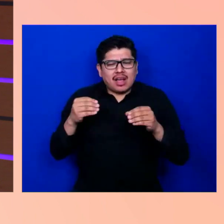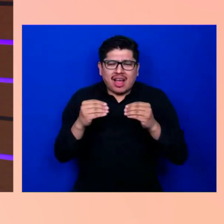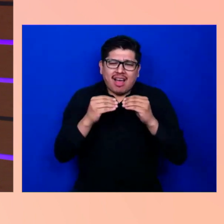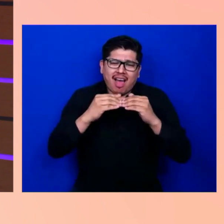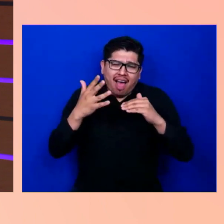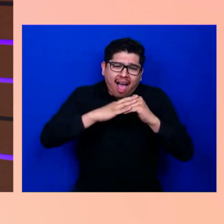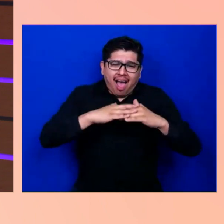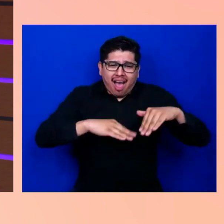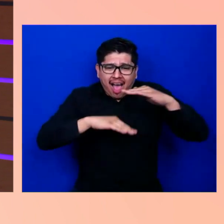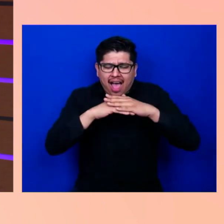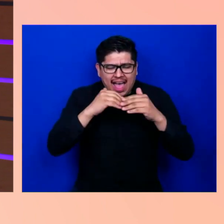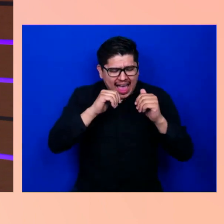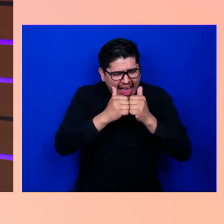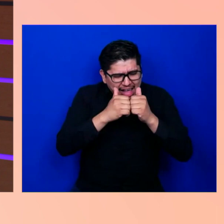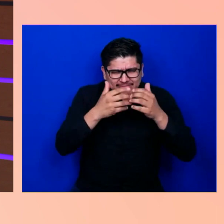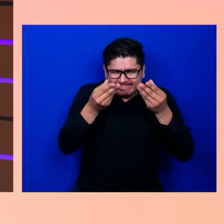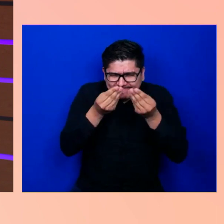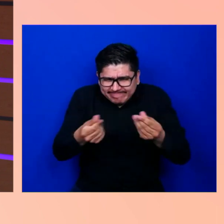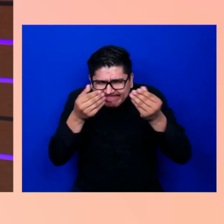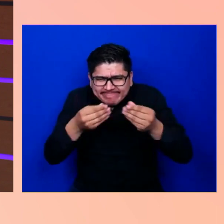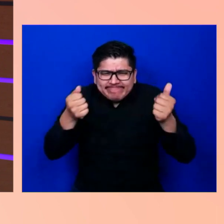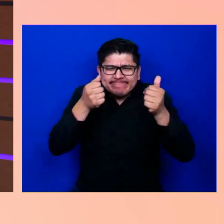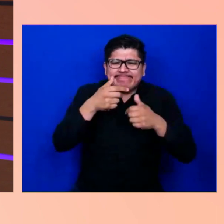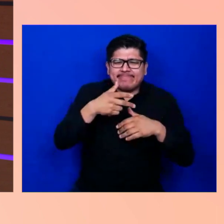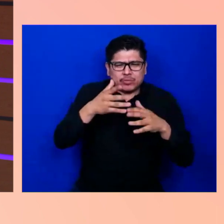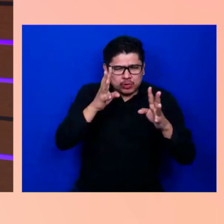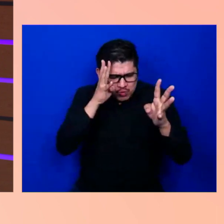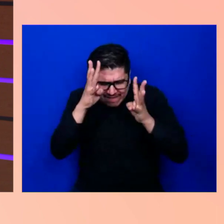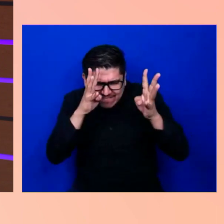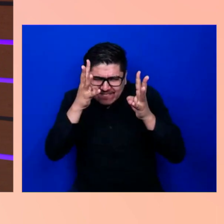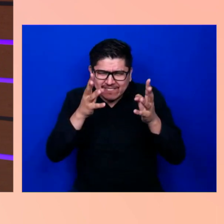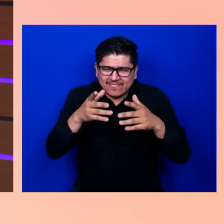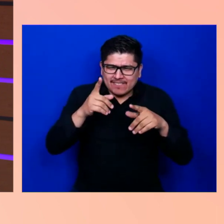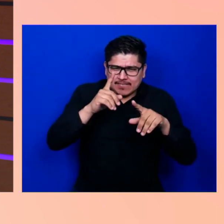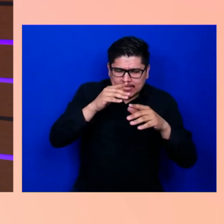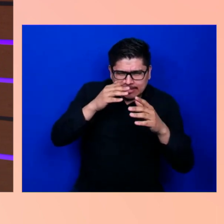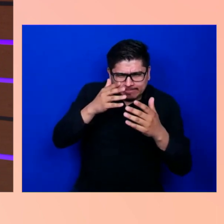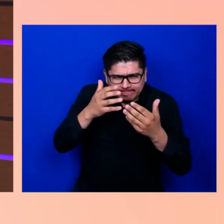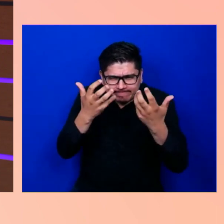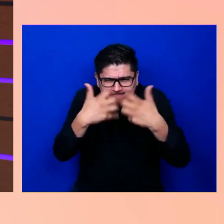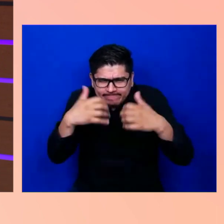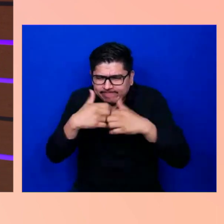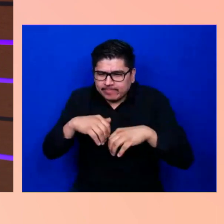creative solutions require ideas from people with all kinds of backgrounds.